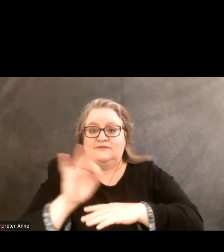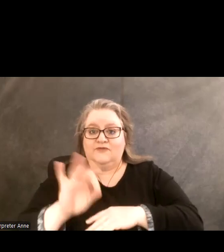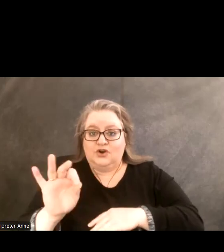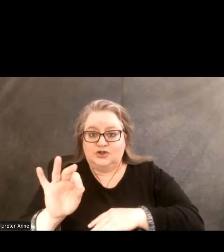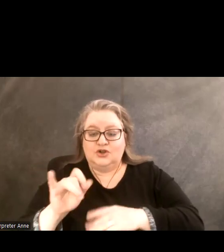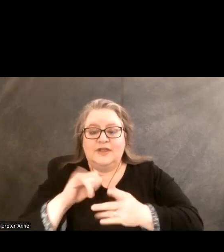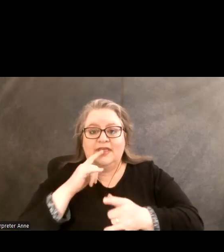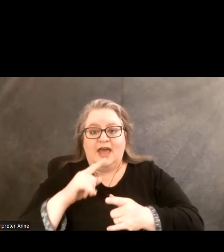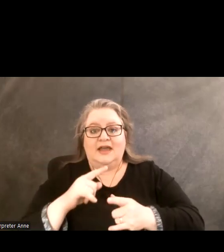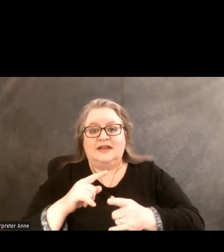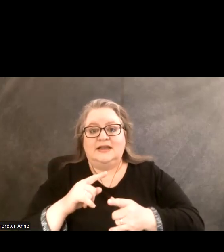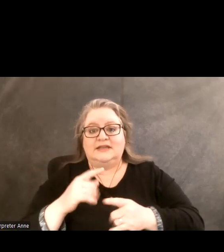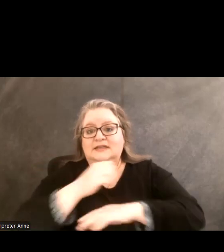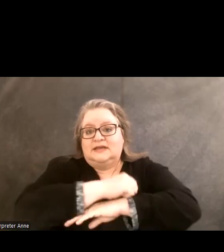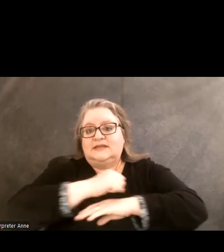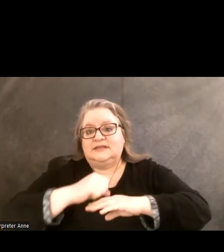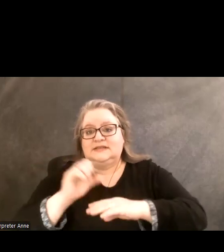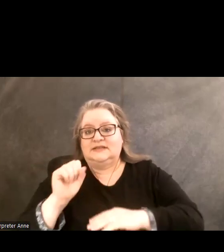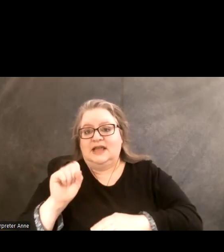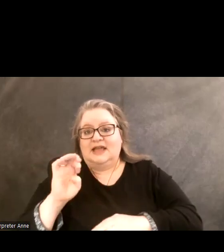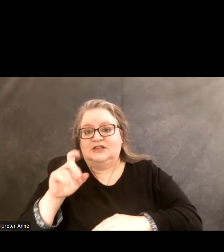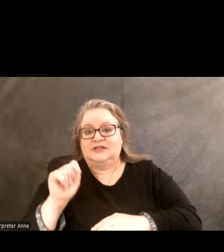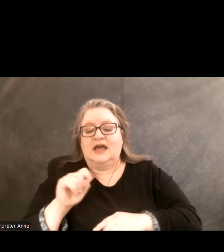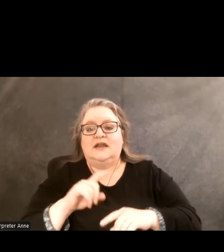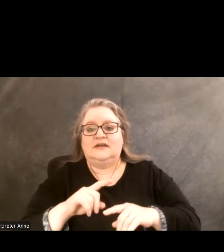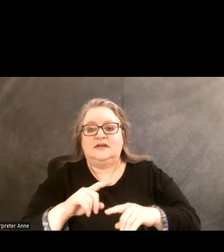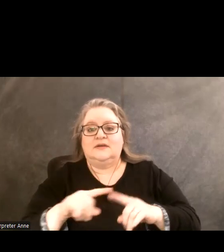basically a stage set. So it's a stage play that's